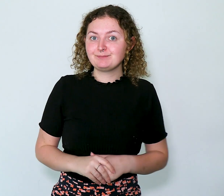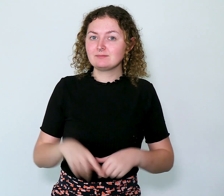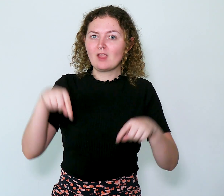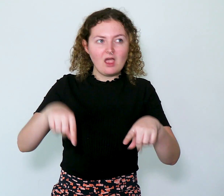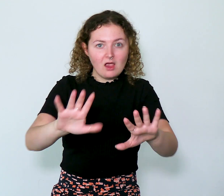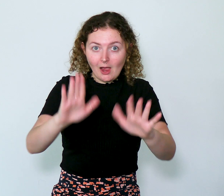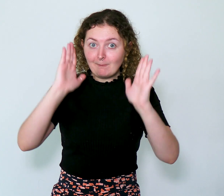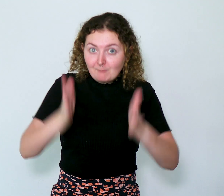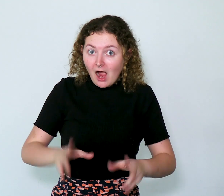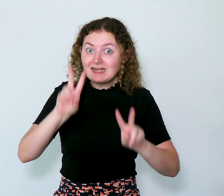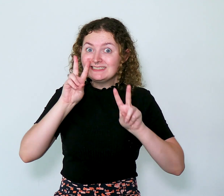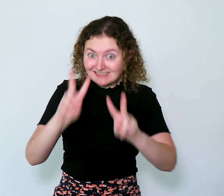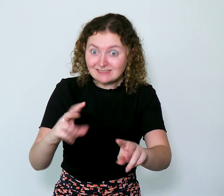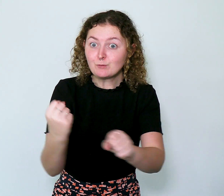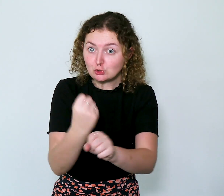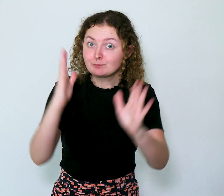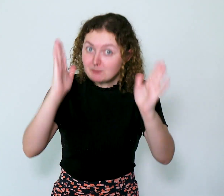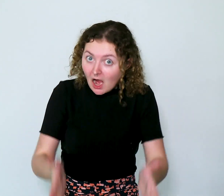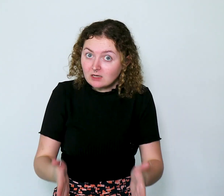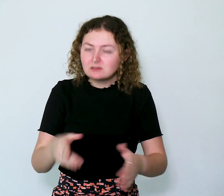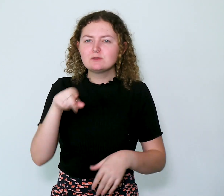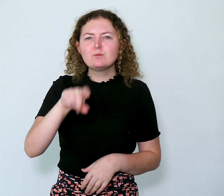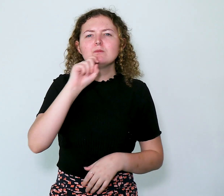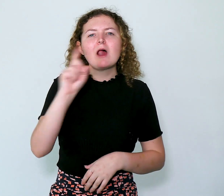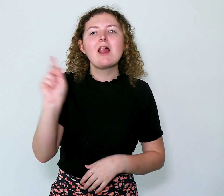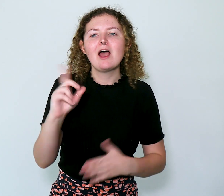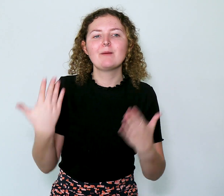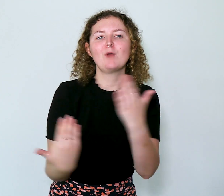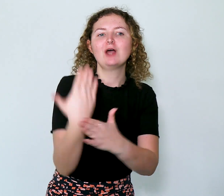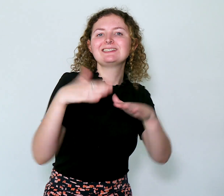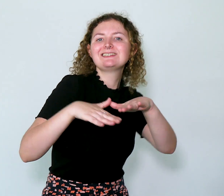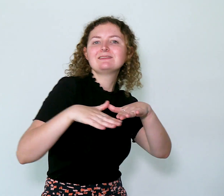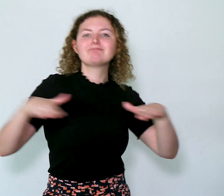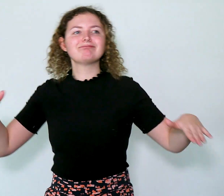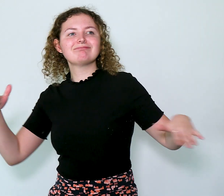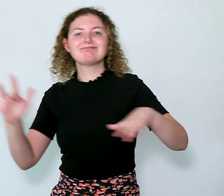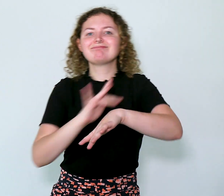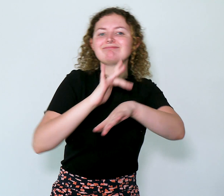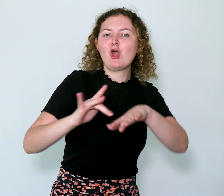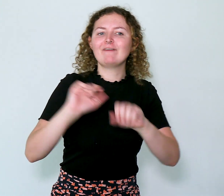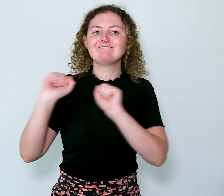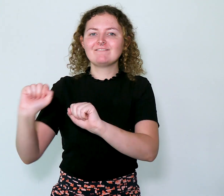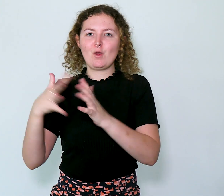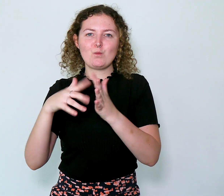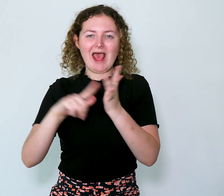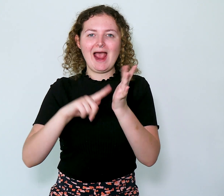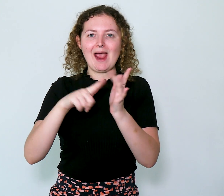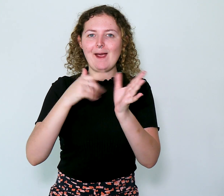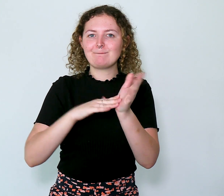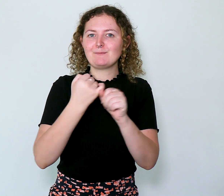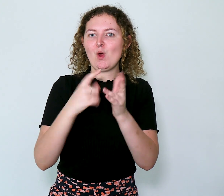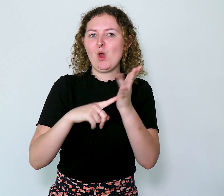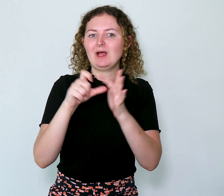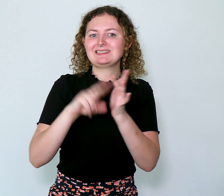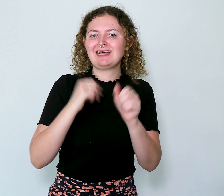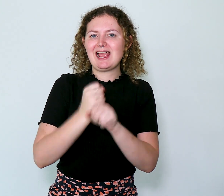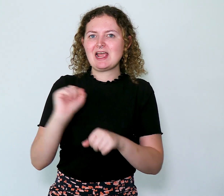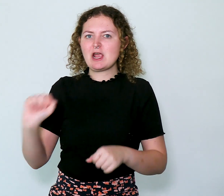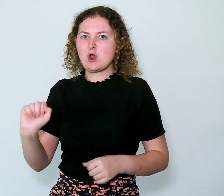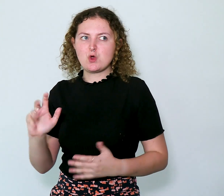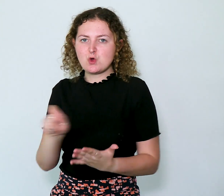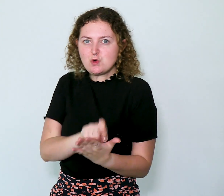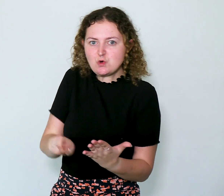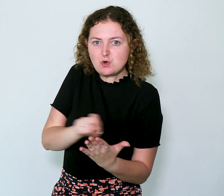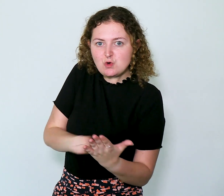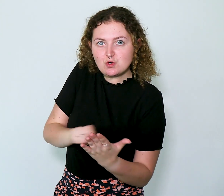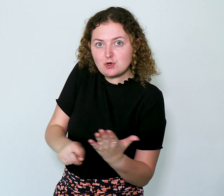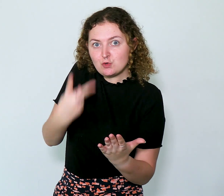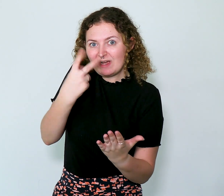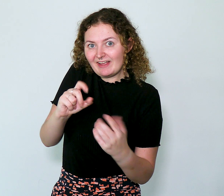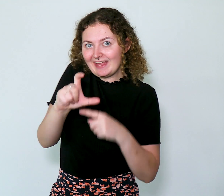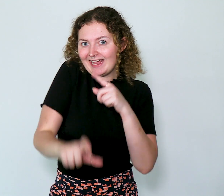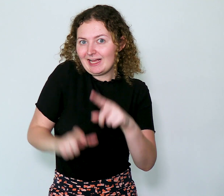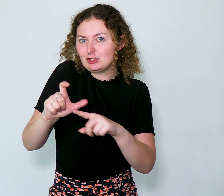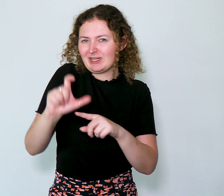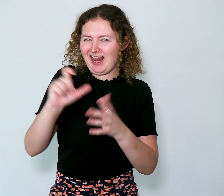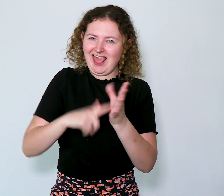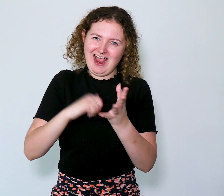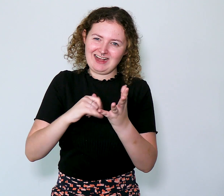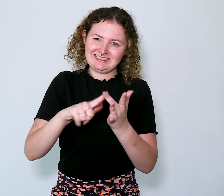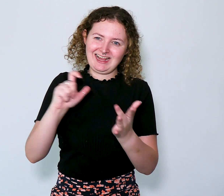This must-see production will be a modern staging of William Golding’s menacing 20th Century classic